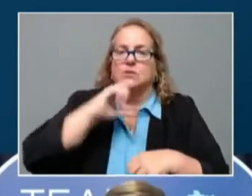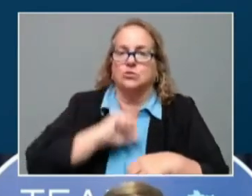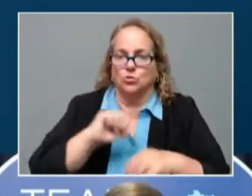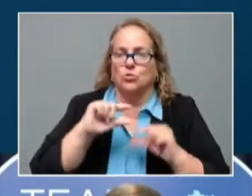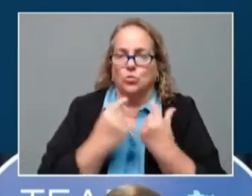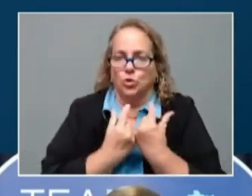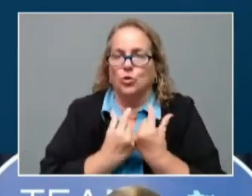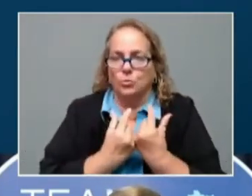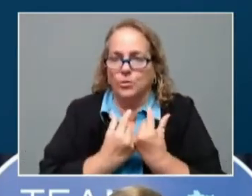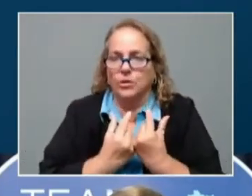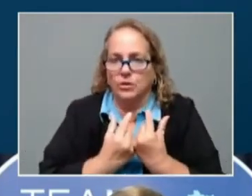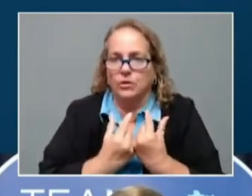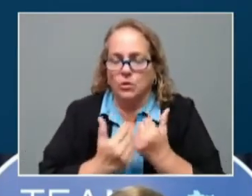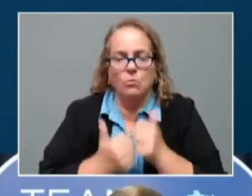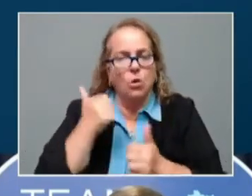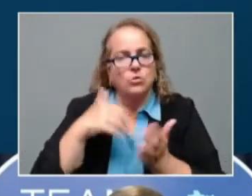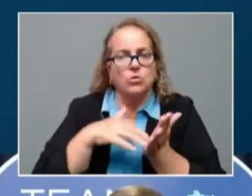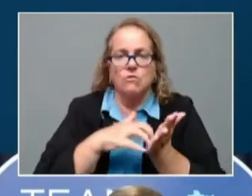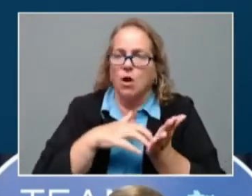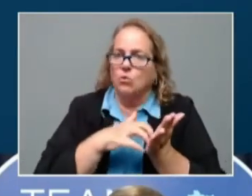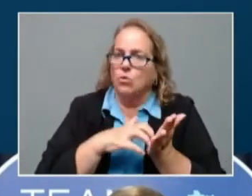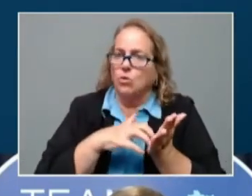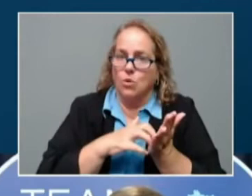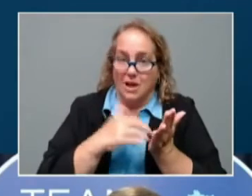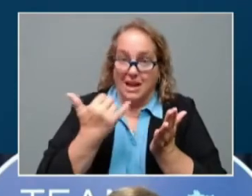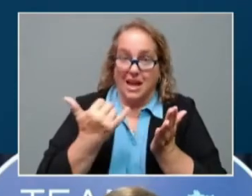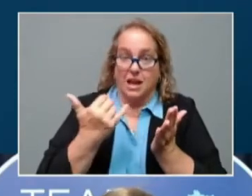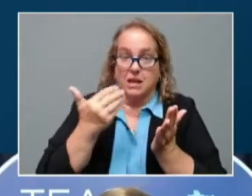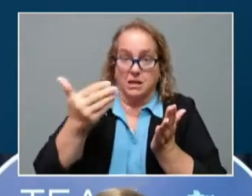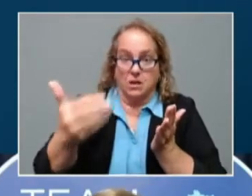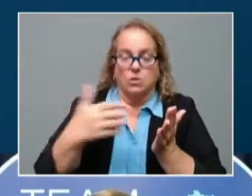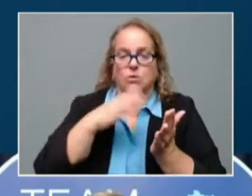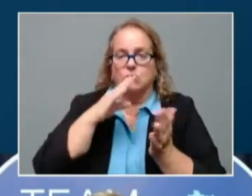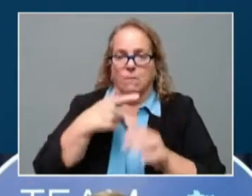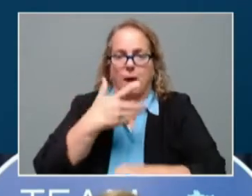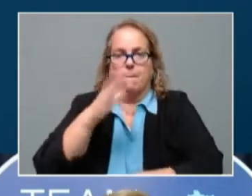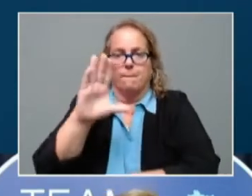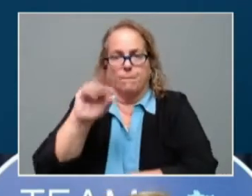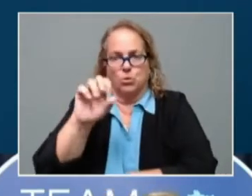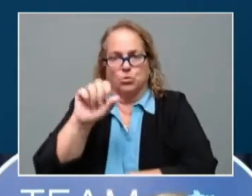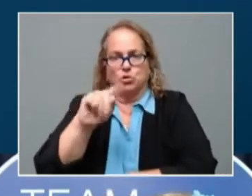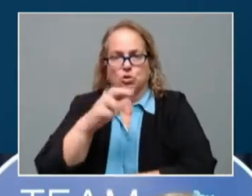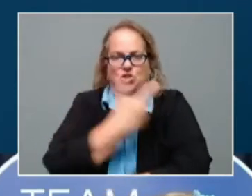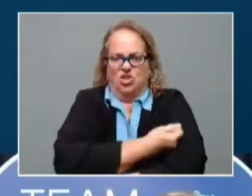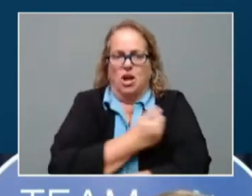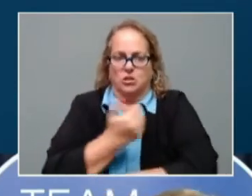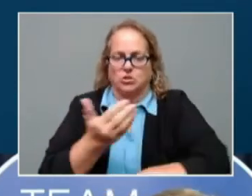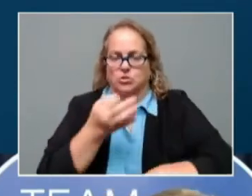booster shots Uh here at the end. So that is a good sign. 50-64 still 80%.